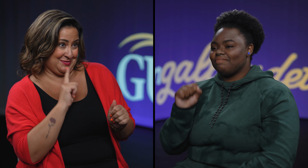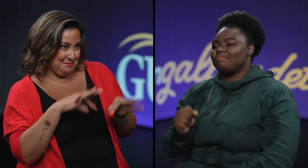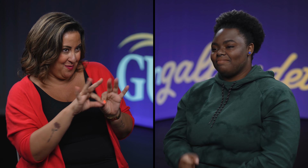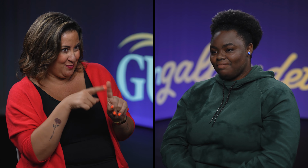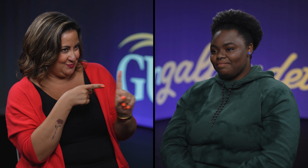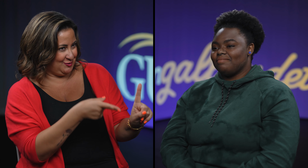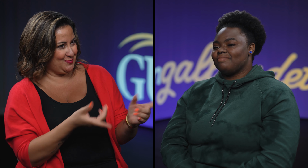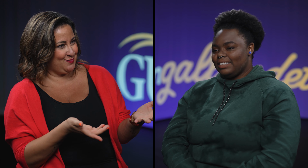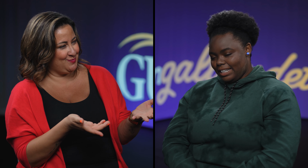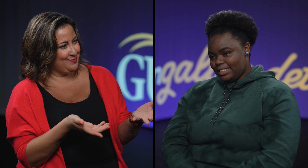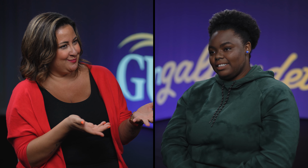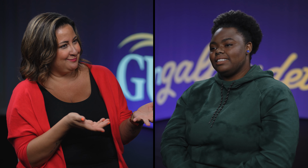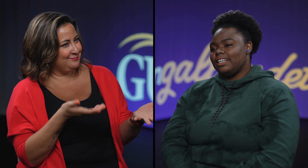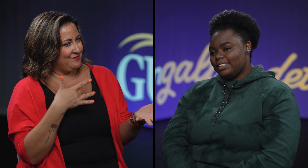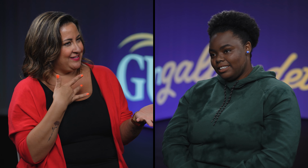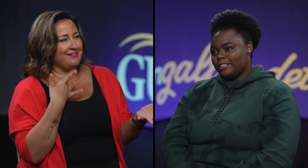Which is really important to you!